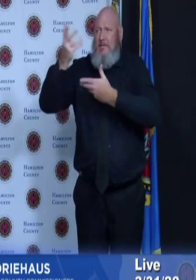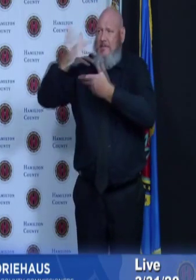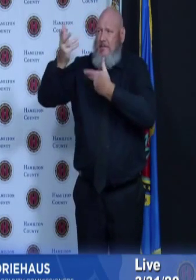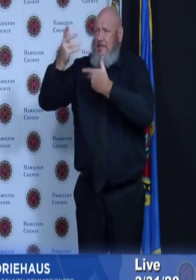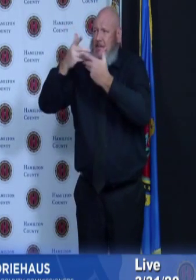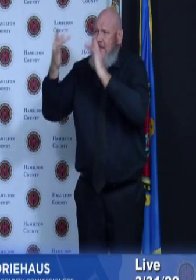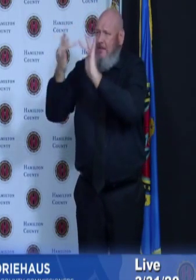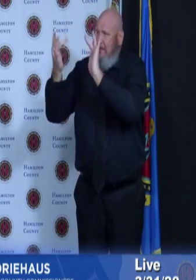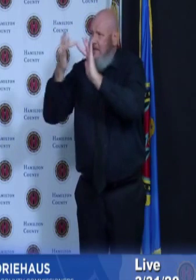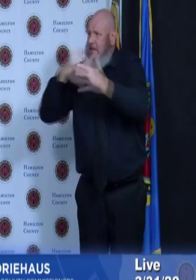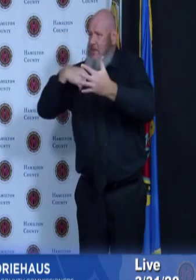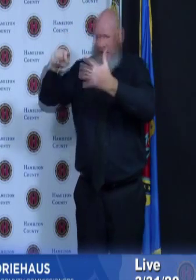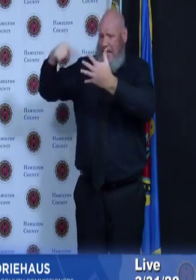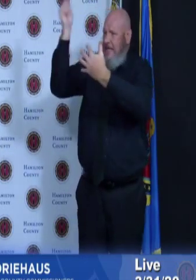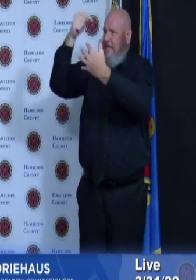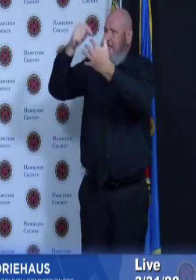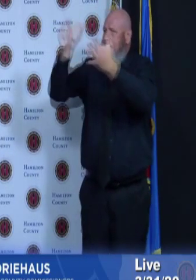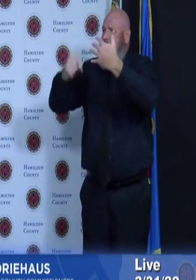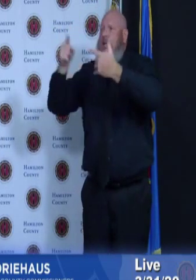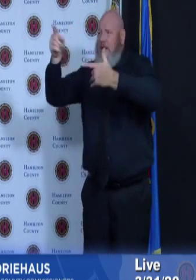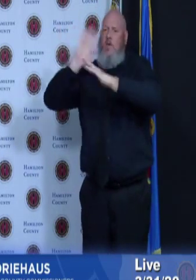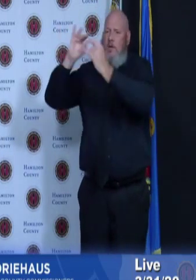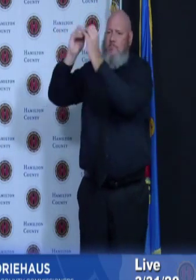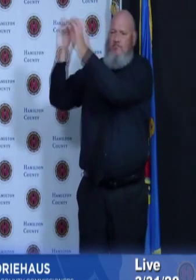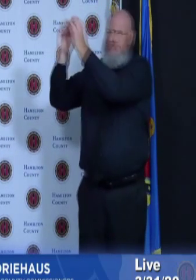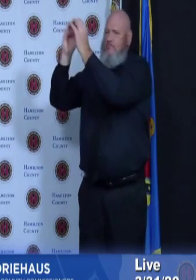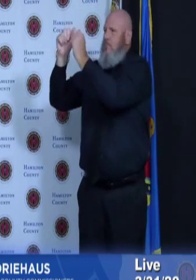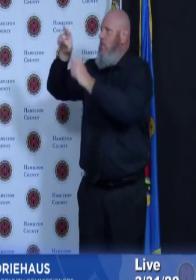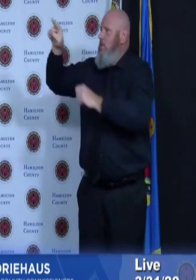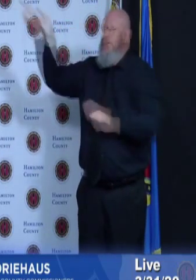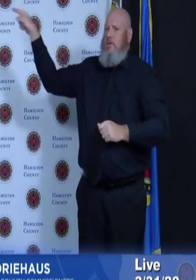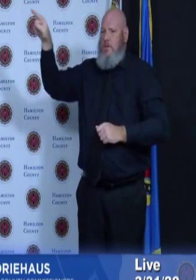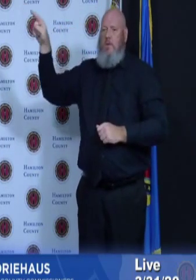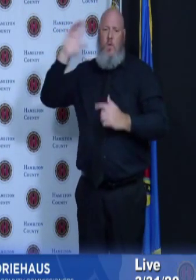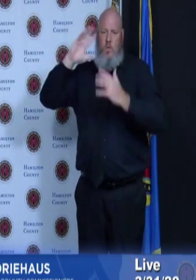others that there's likely to be another package the question becomes how much